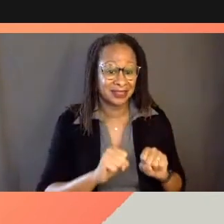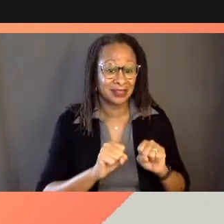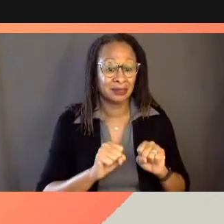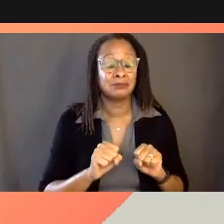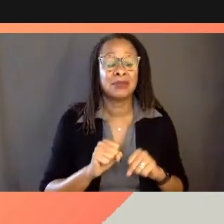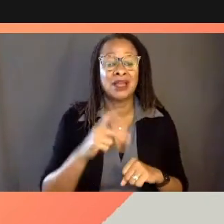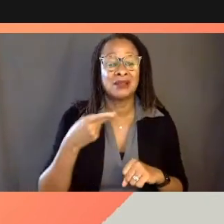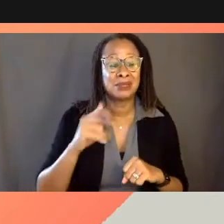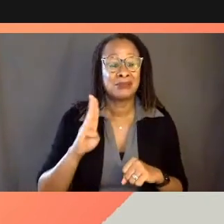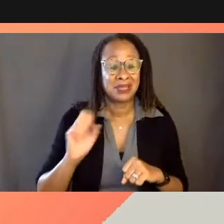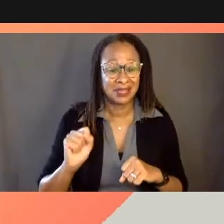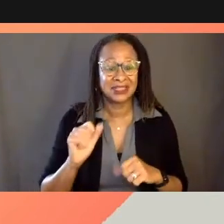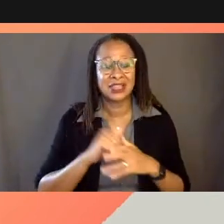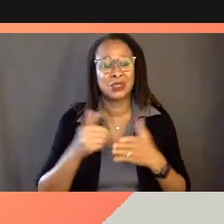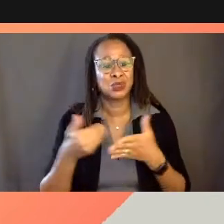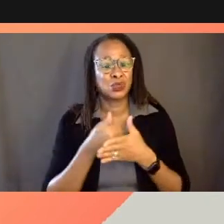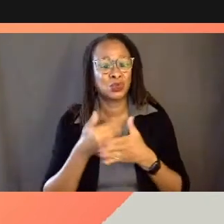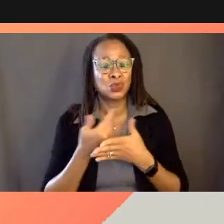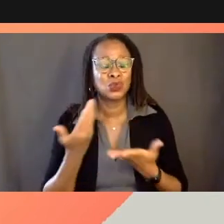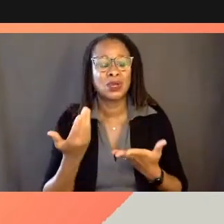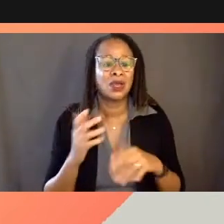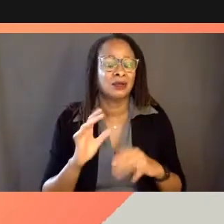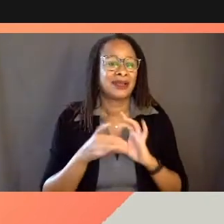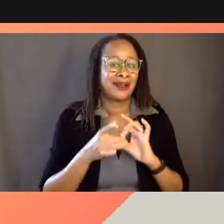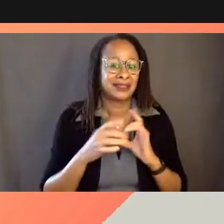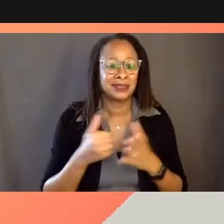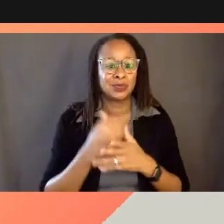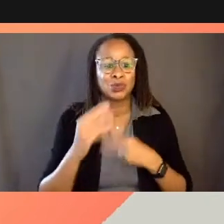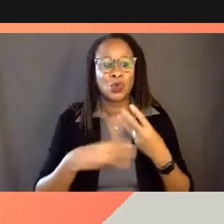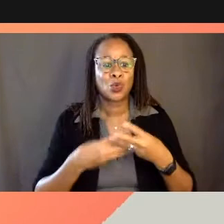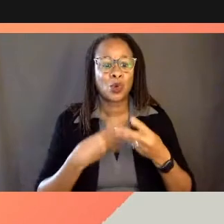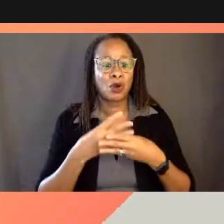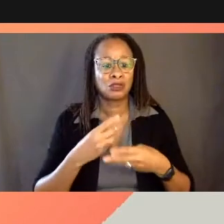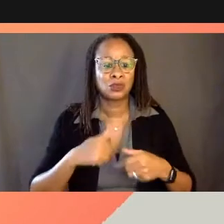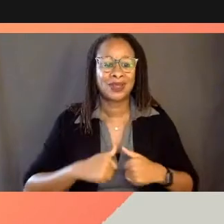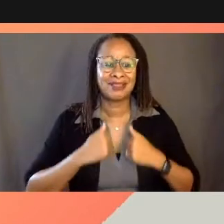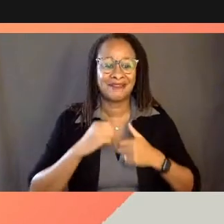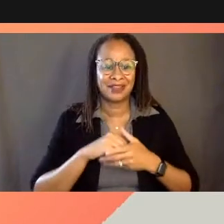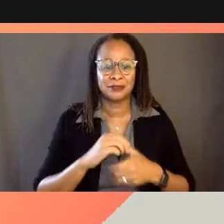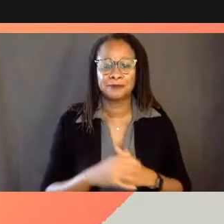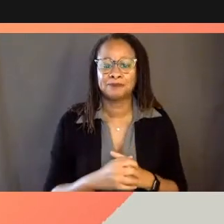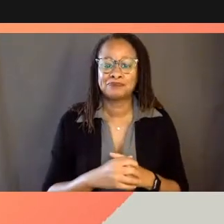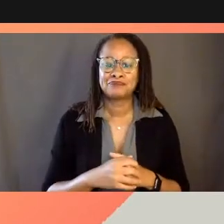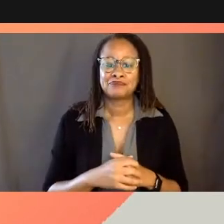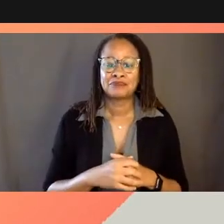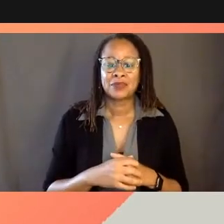in this sort of new context, this new world that we're living in. So just to push you a second, Bao,